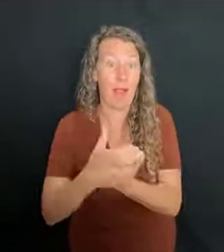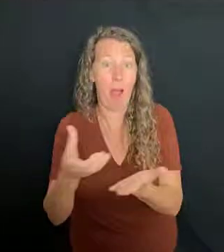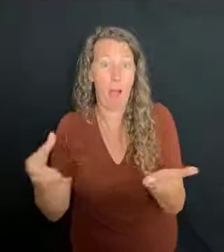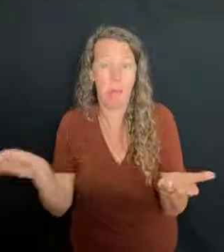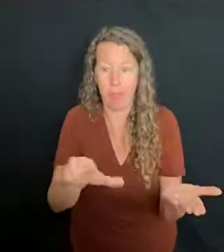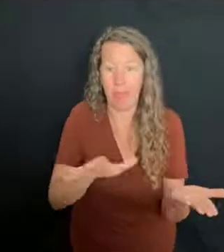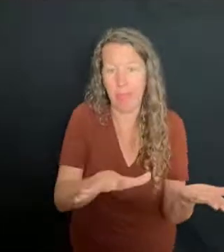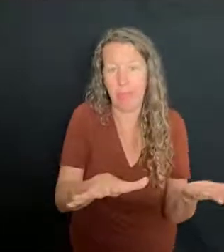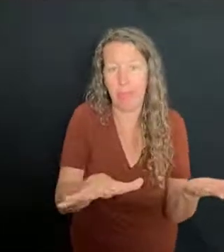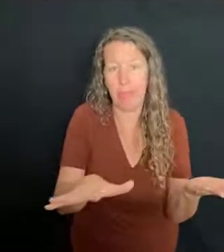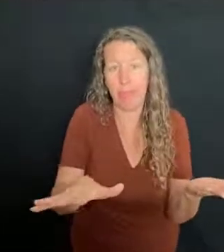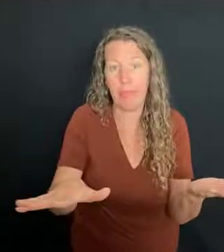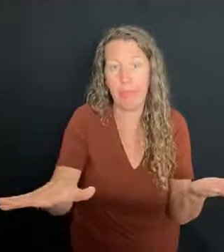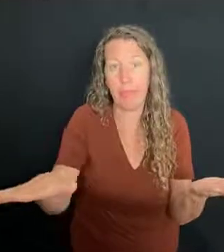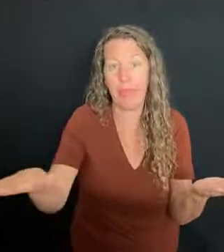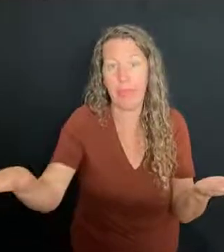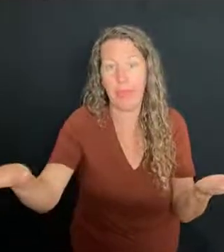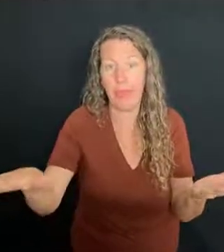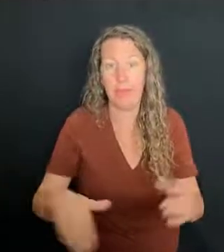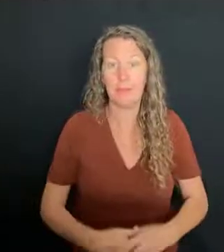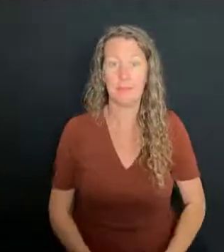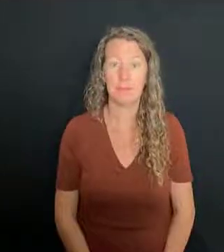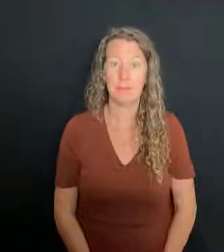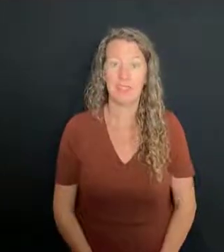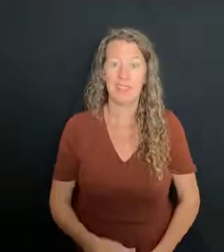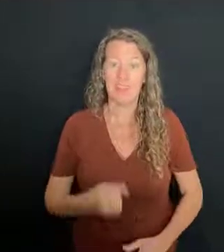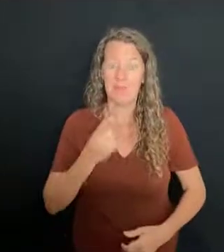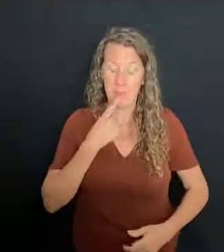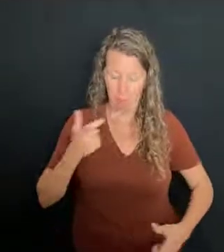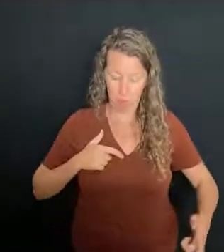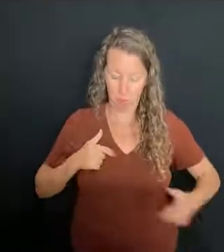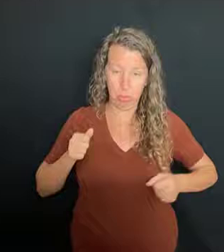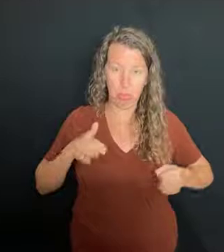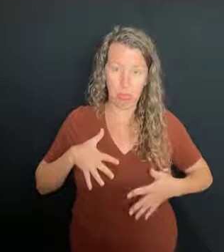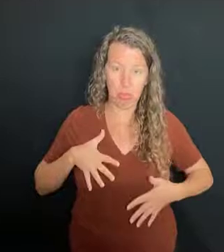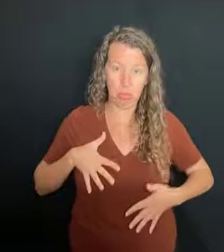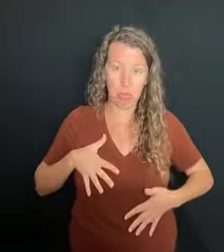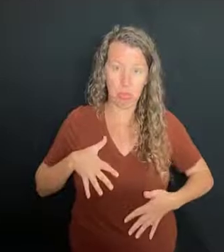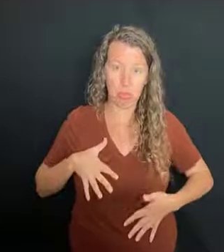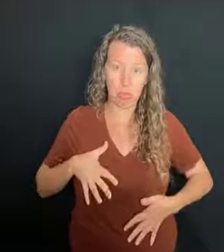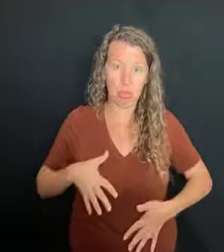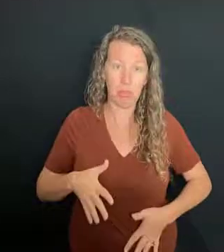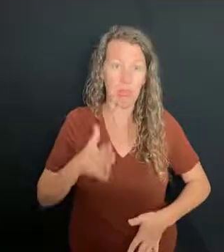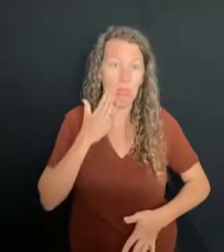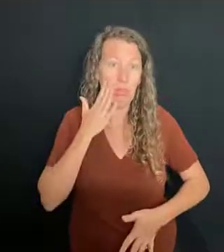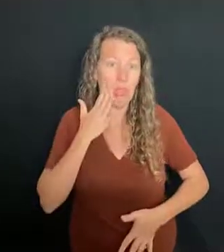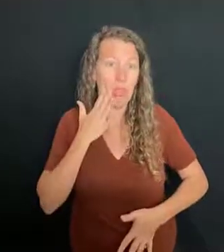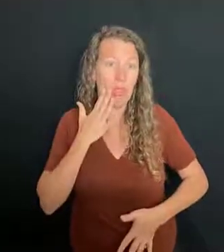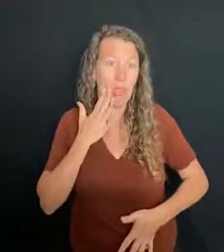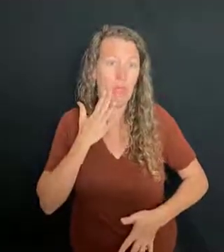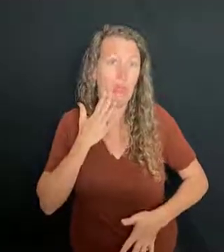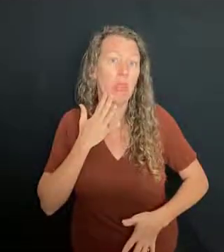and a cup with spilled liquid lies on its side. Red splotches stain Rosalee's face and her dress.